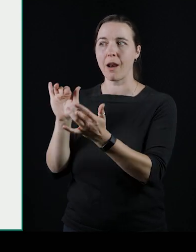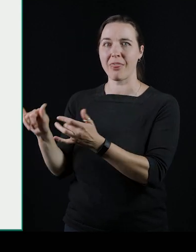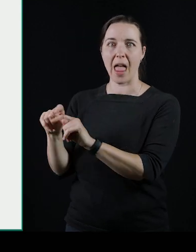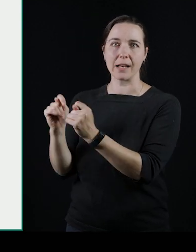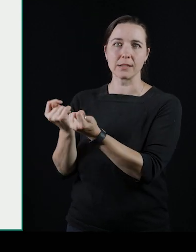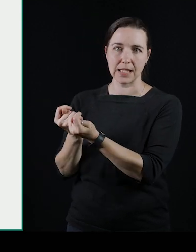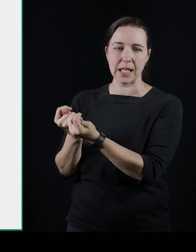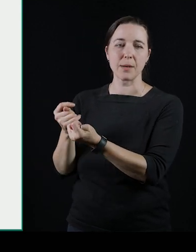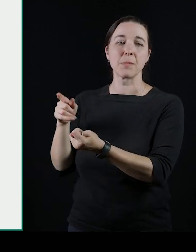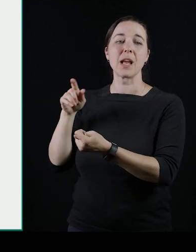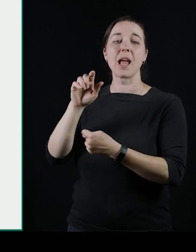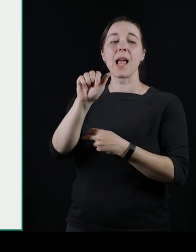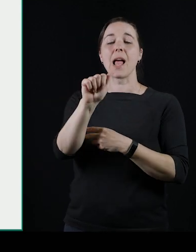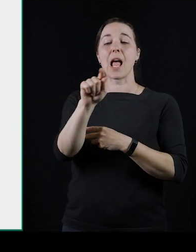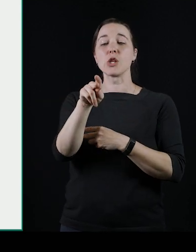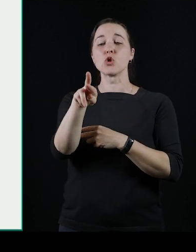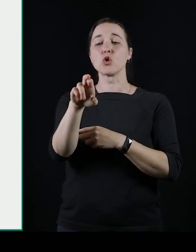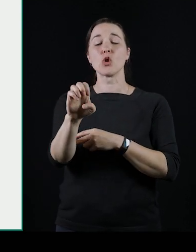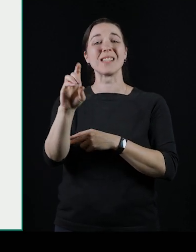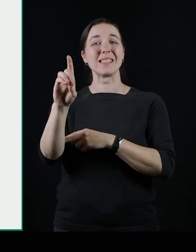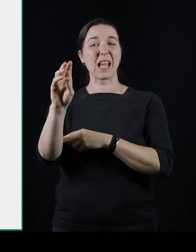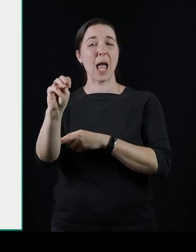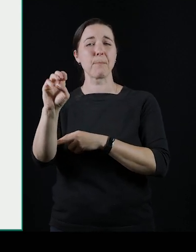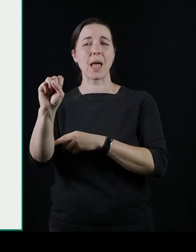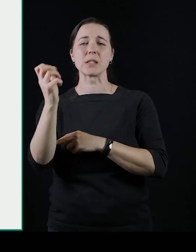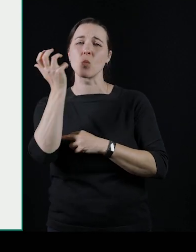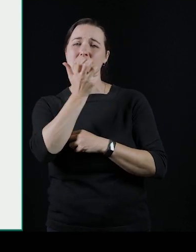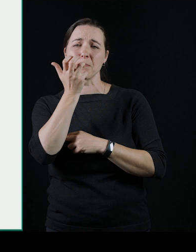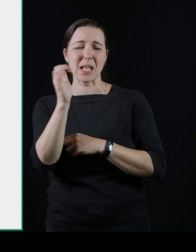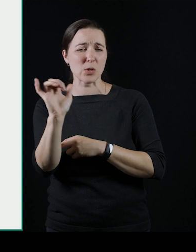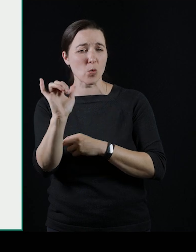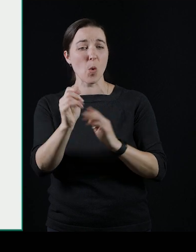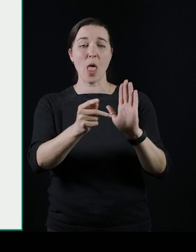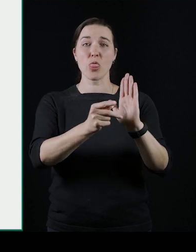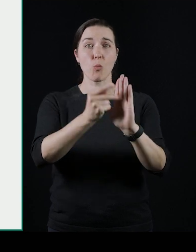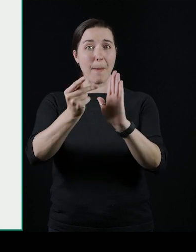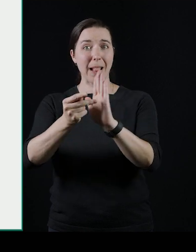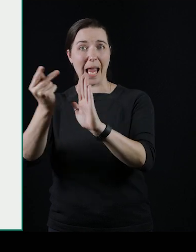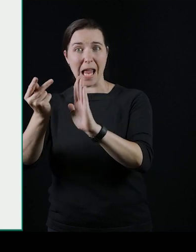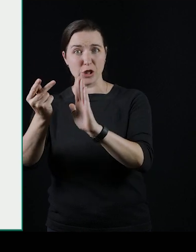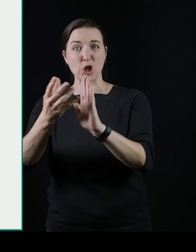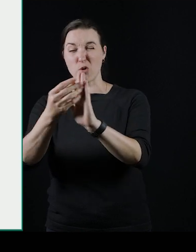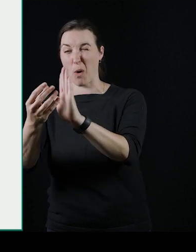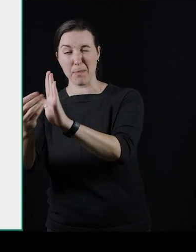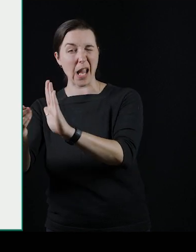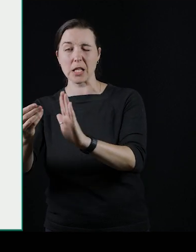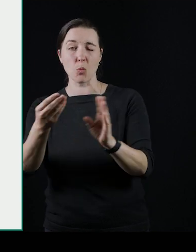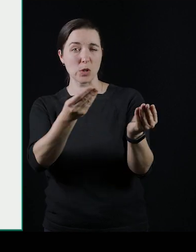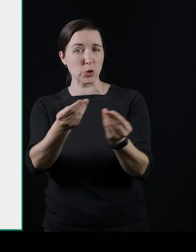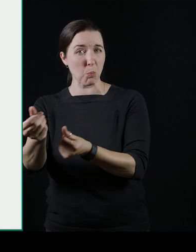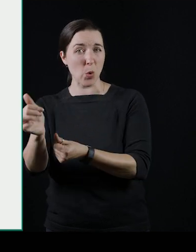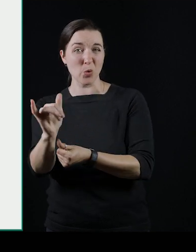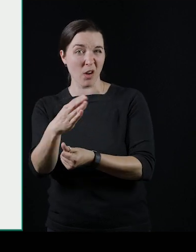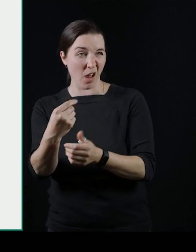Azure DMS was amazing as well. The replication was smooth and the cost is like it's free